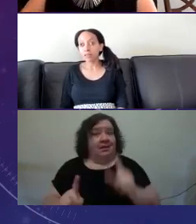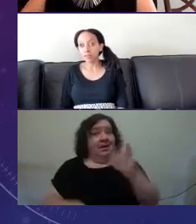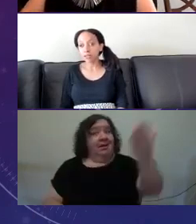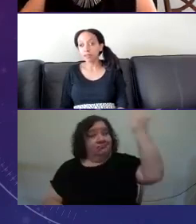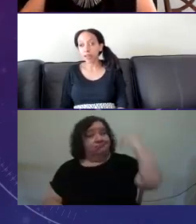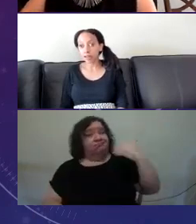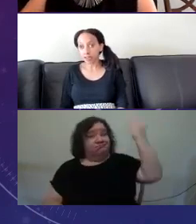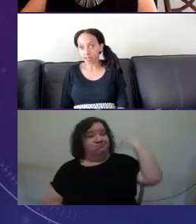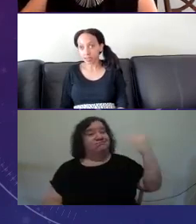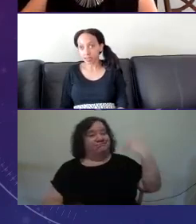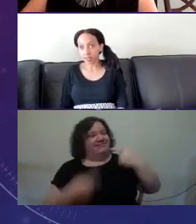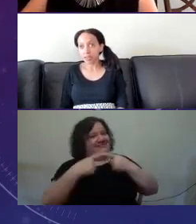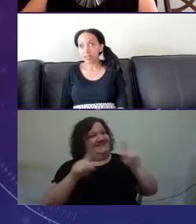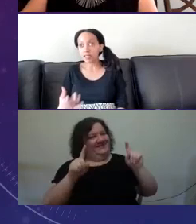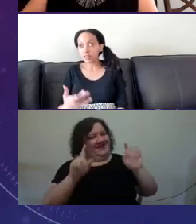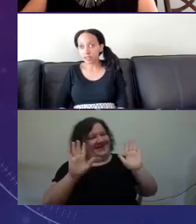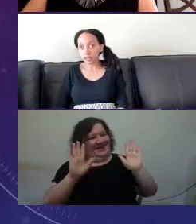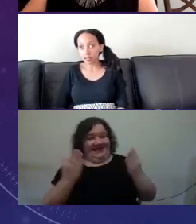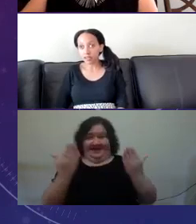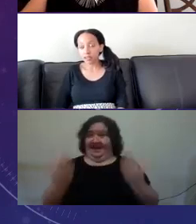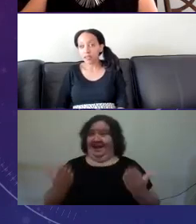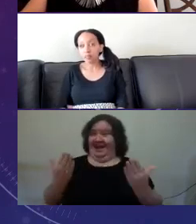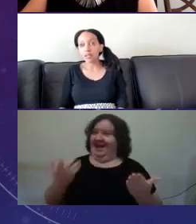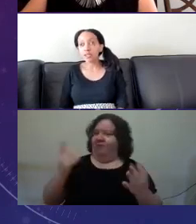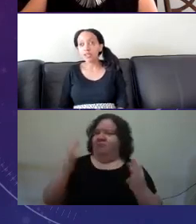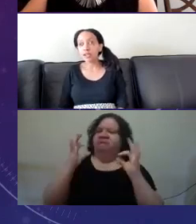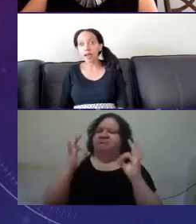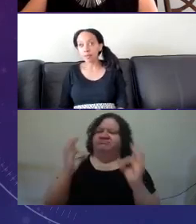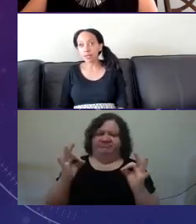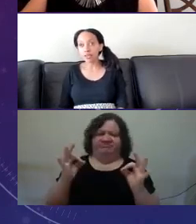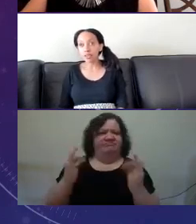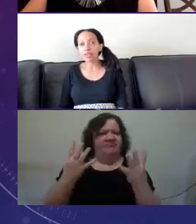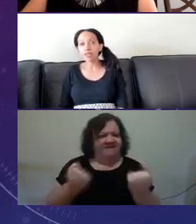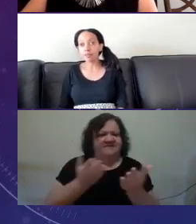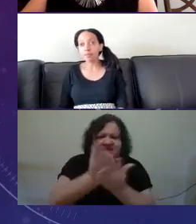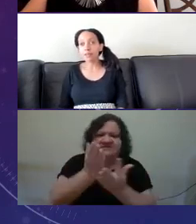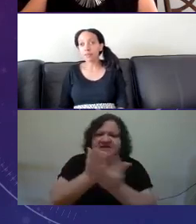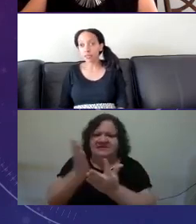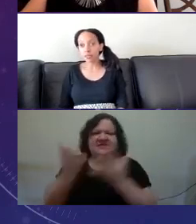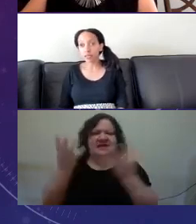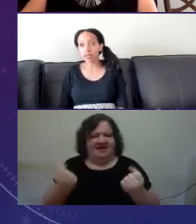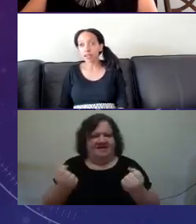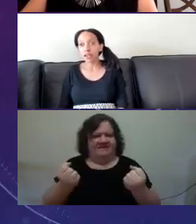provide access it's illegal but it still happens and it's deeply frustrating for